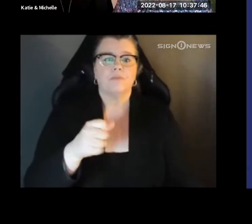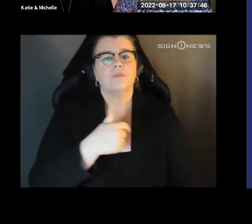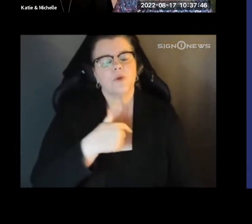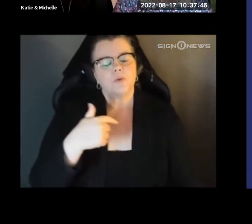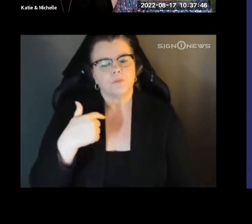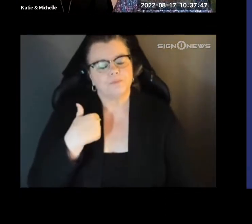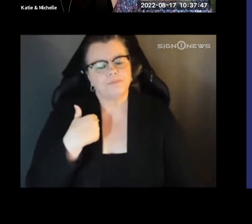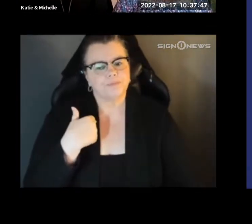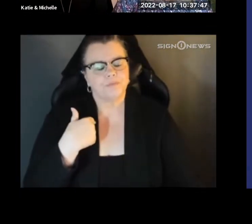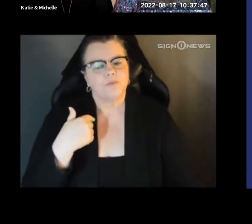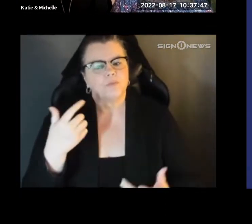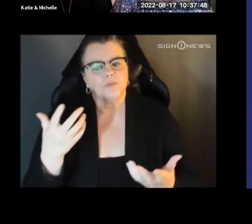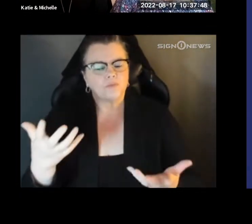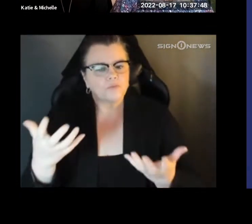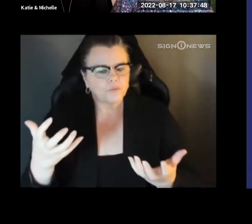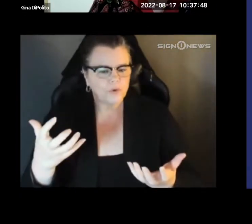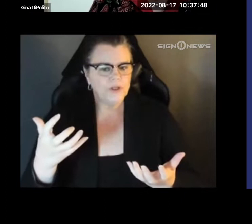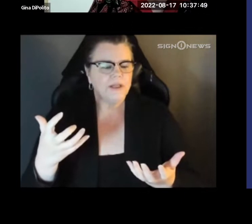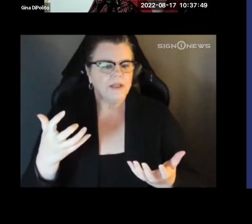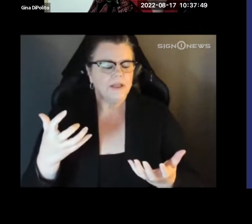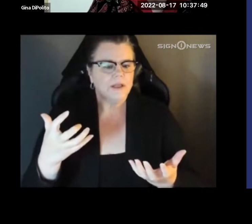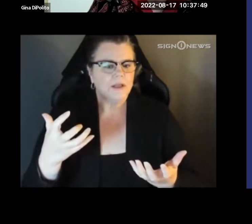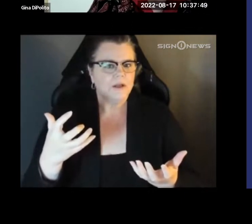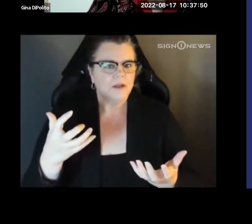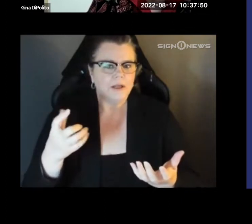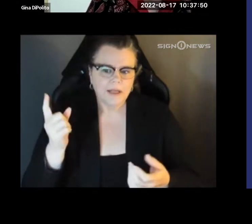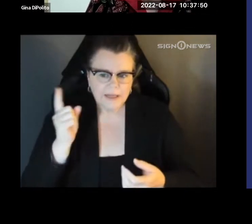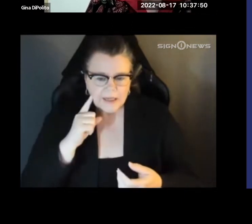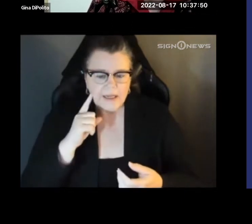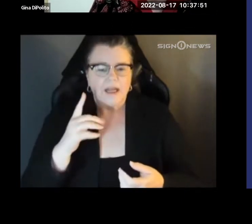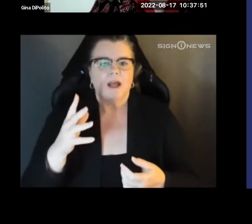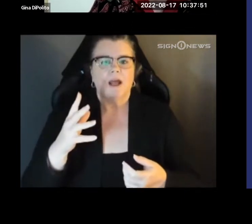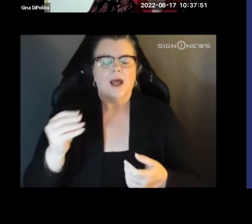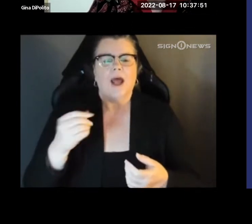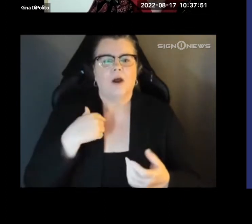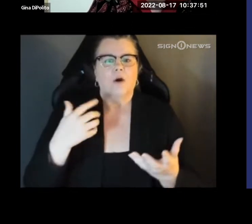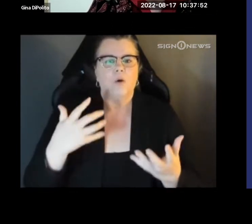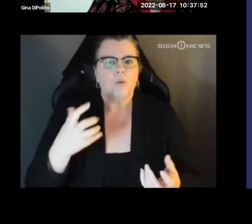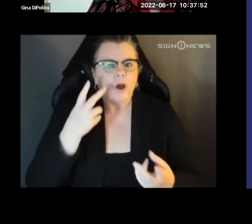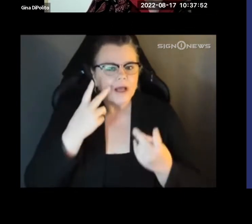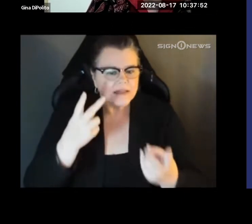we want to see who is here today please answer the